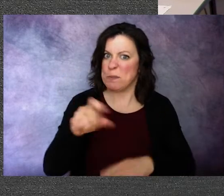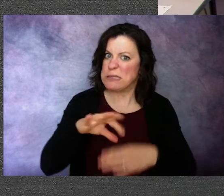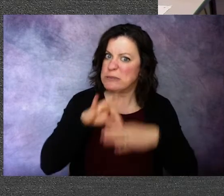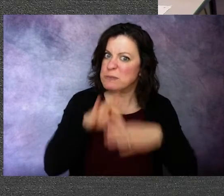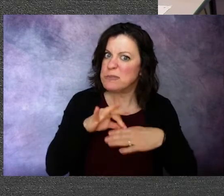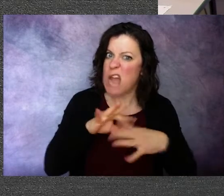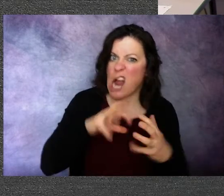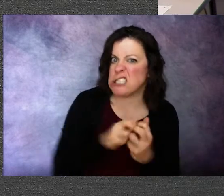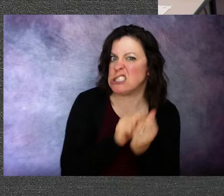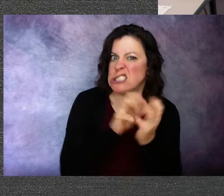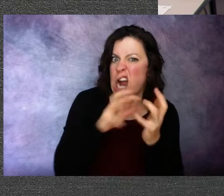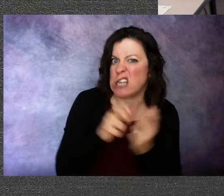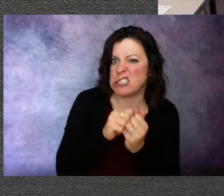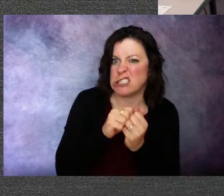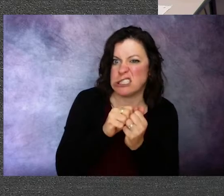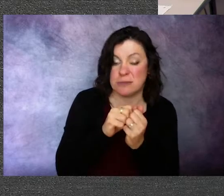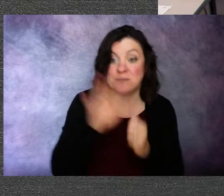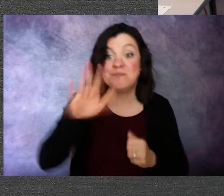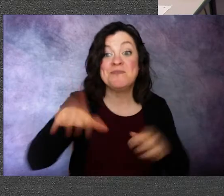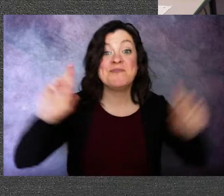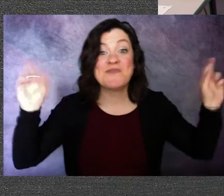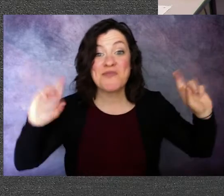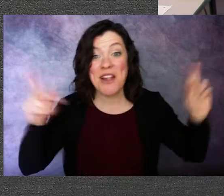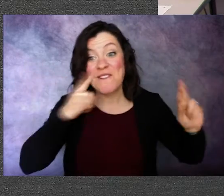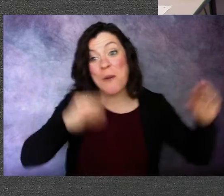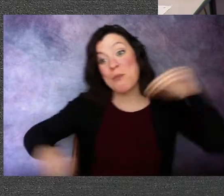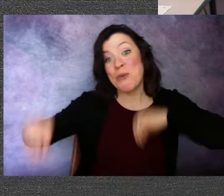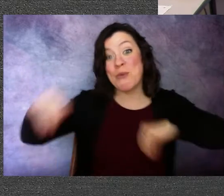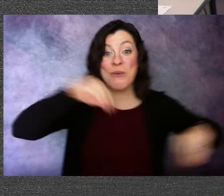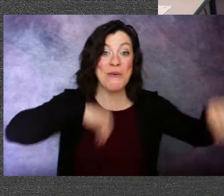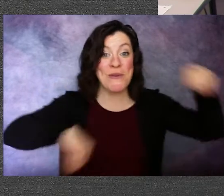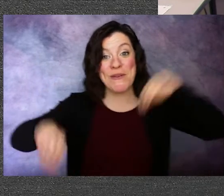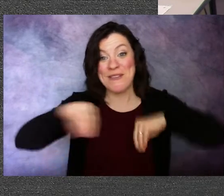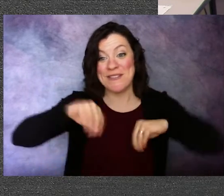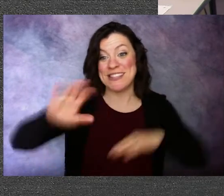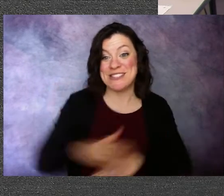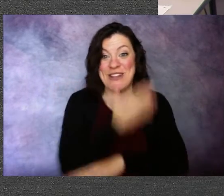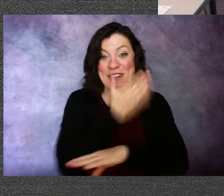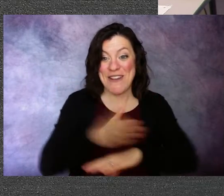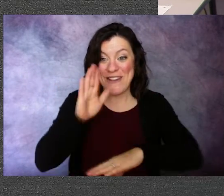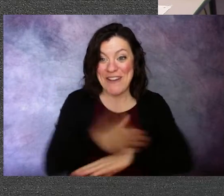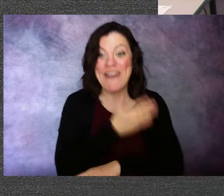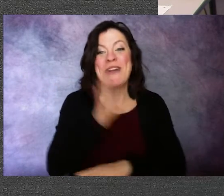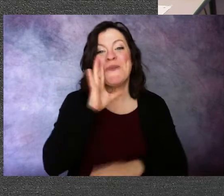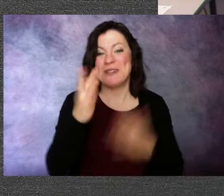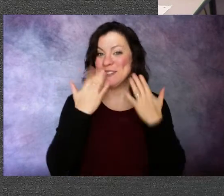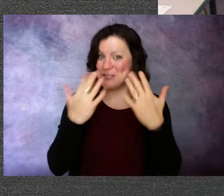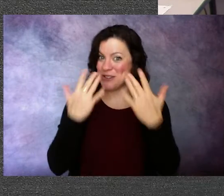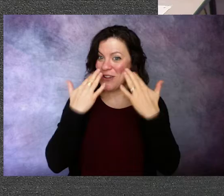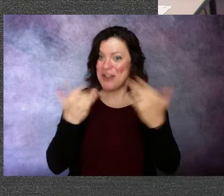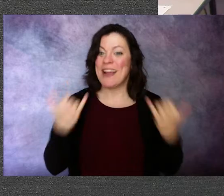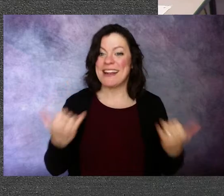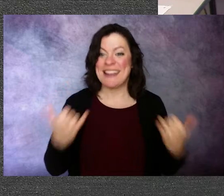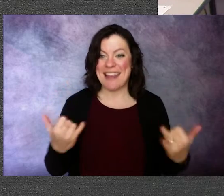All right, artists, are you ready for some movement? We're going to do a little song about dinosaurs,